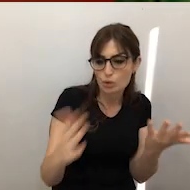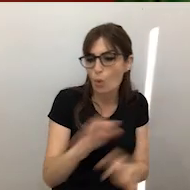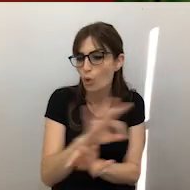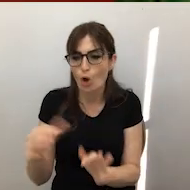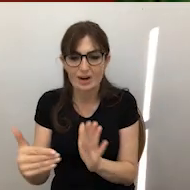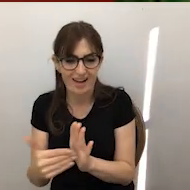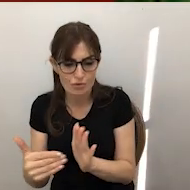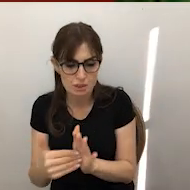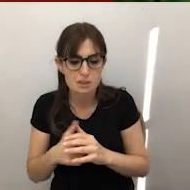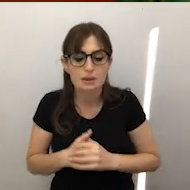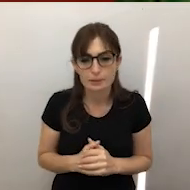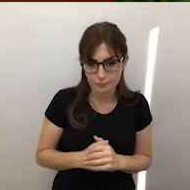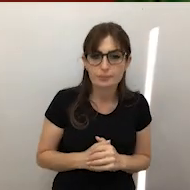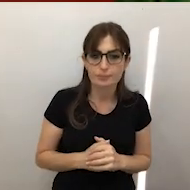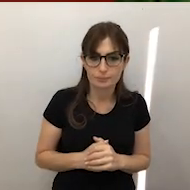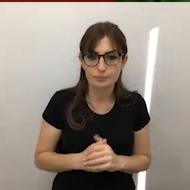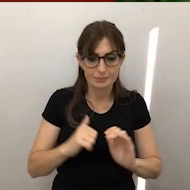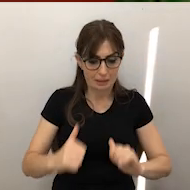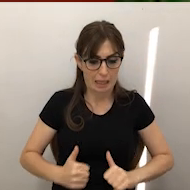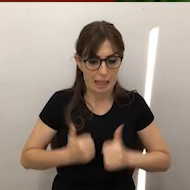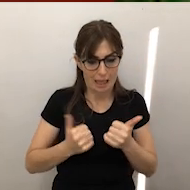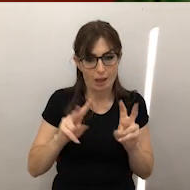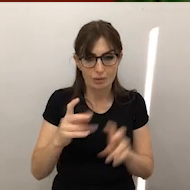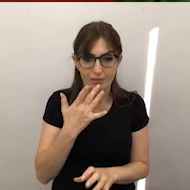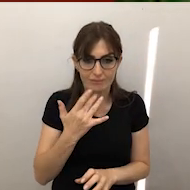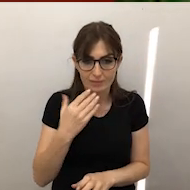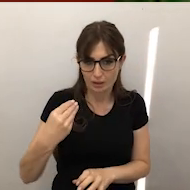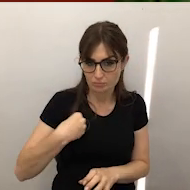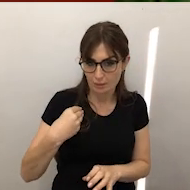or non-current assets. Creative Arts Limited has total current assets